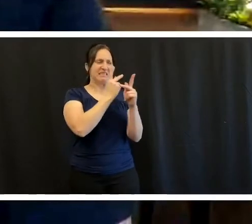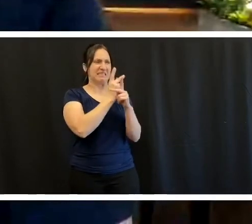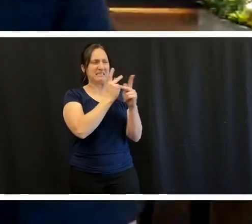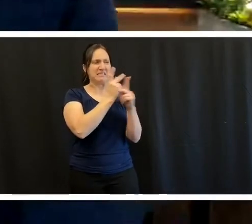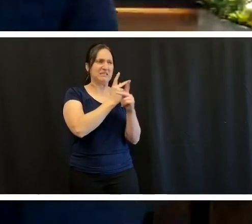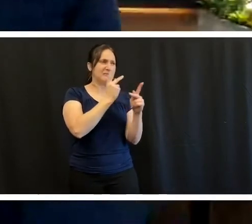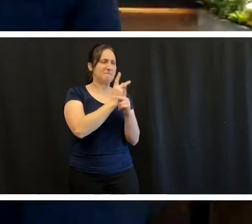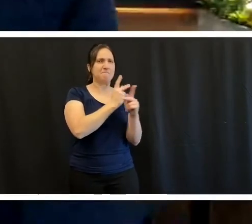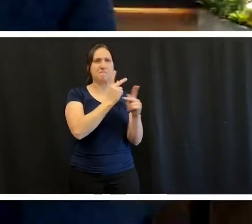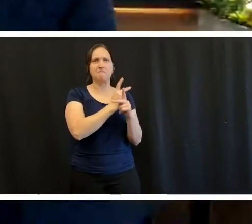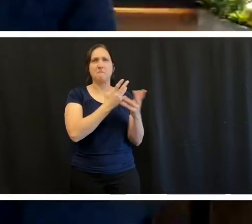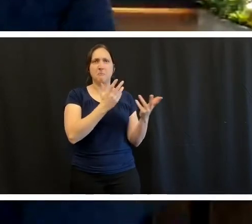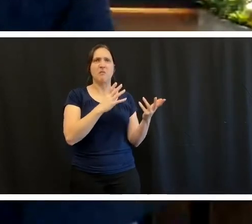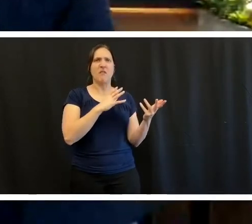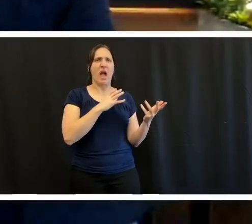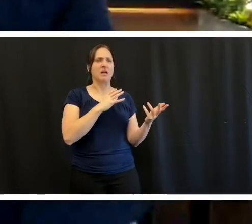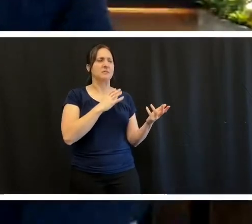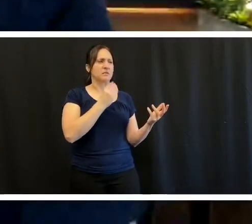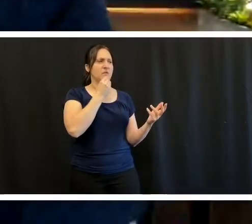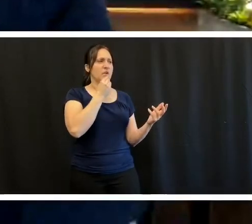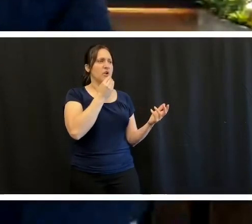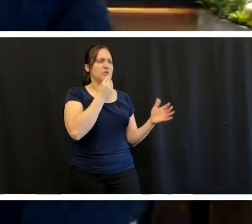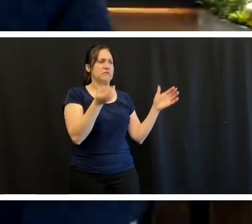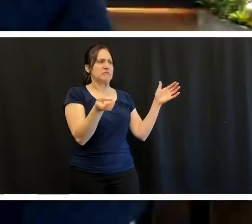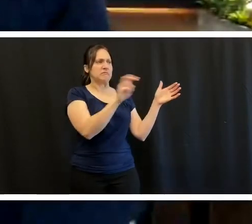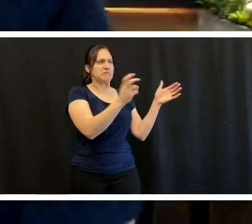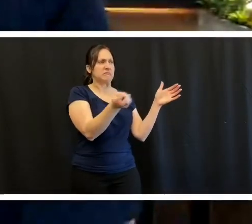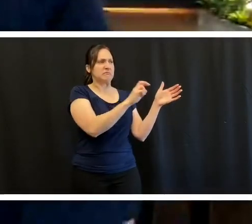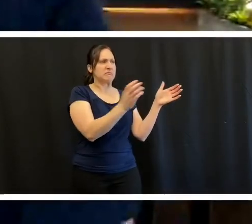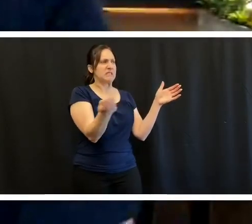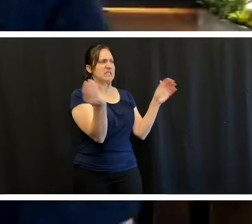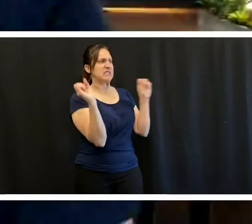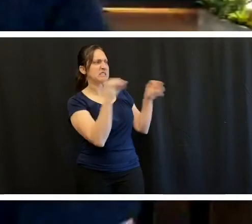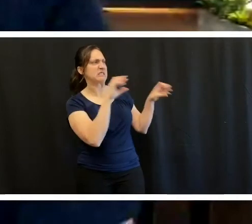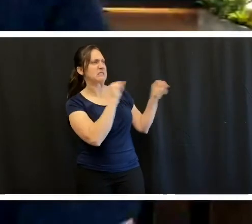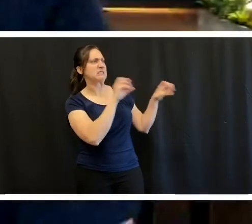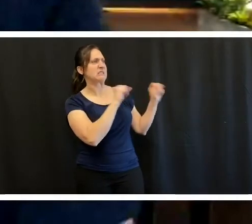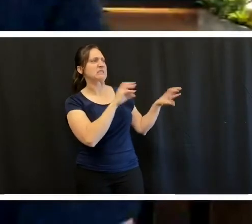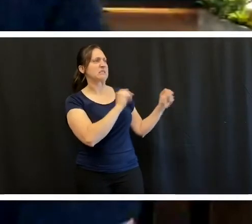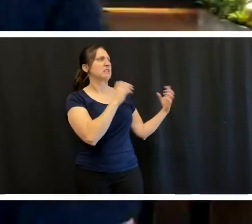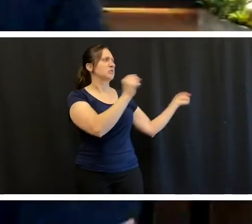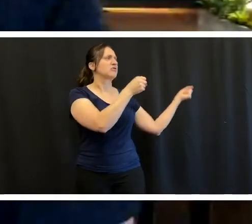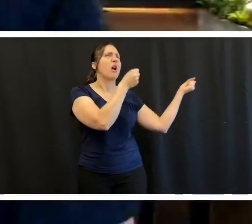pickups where you can come by and pick up school lunches. They've got drive-bys